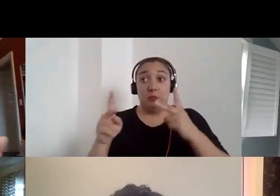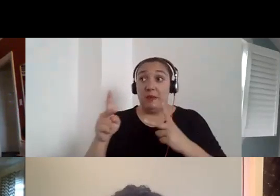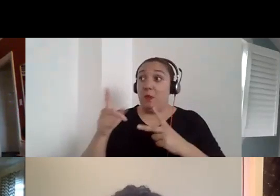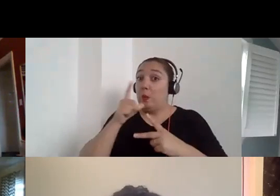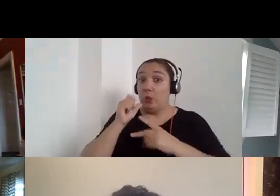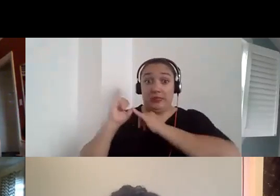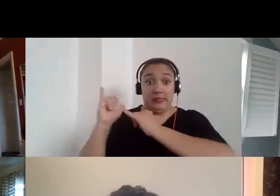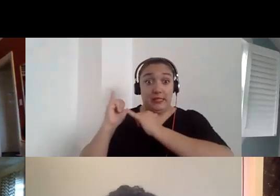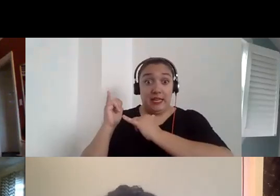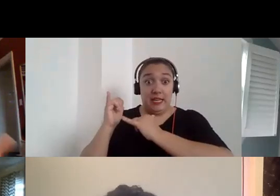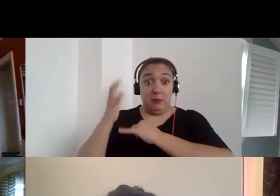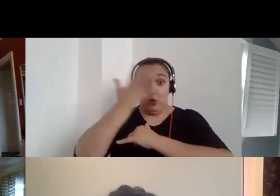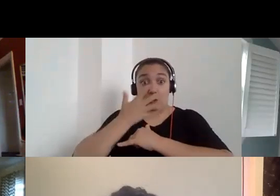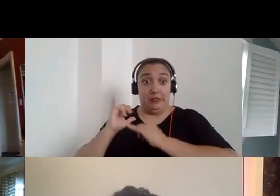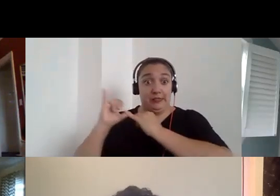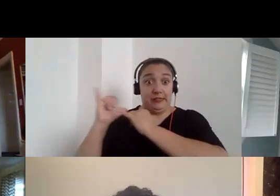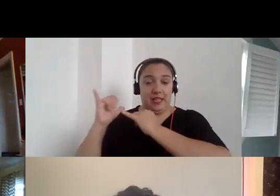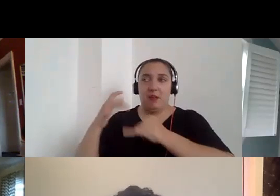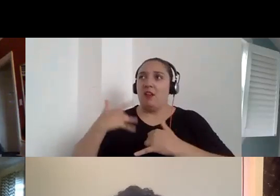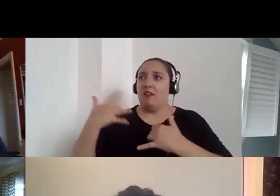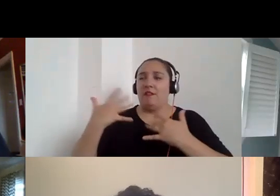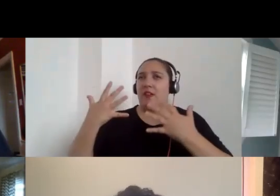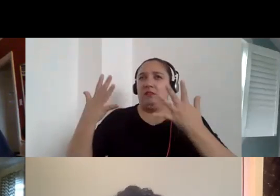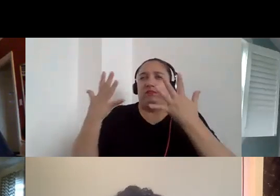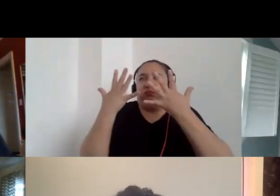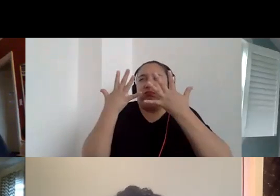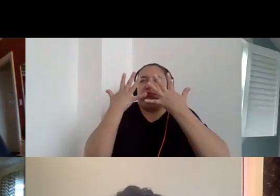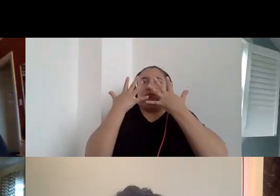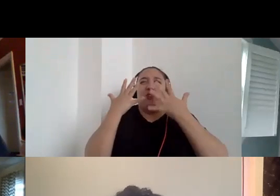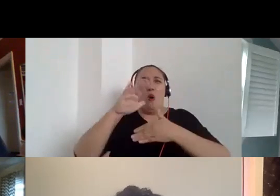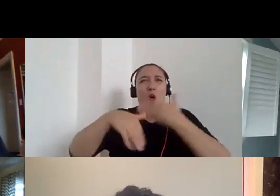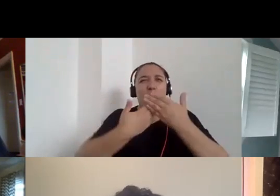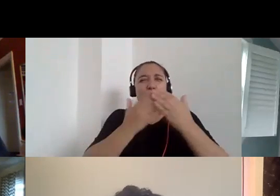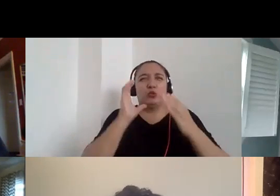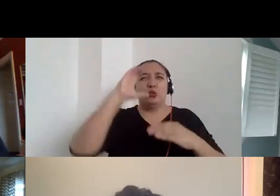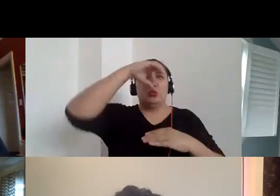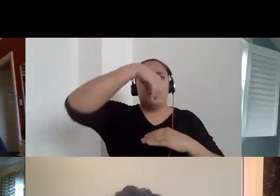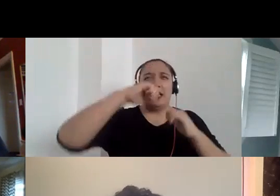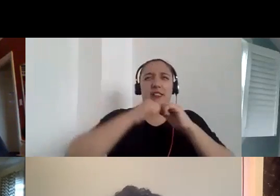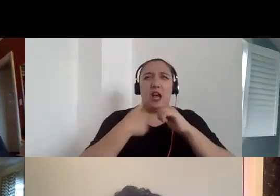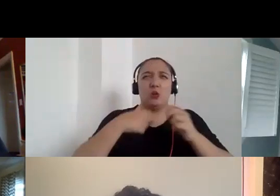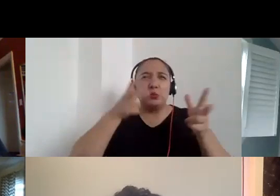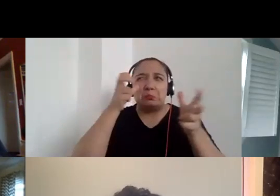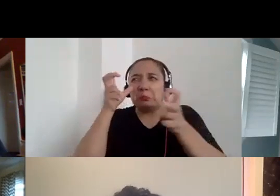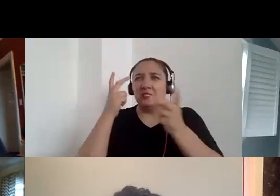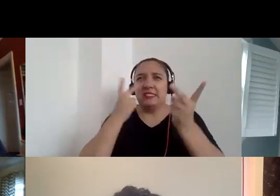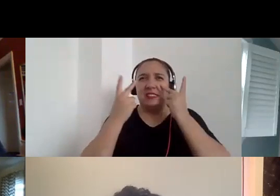in on me. So it's like all of these very strange ways of perceiving what's happening in the wider U.S., New